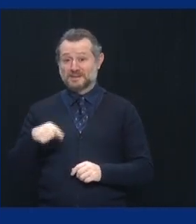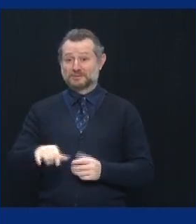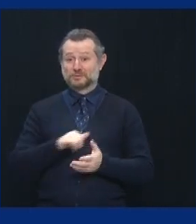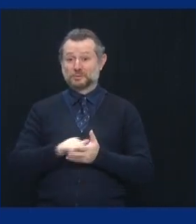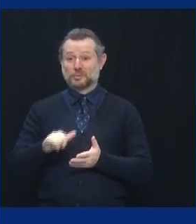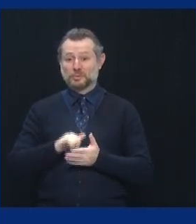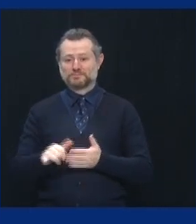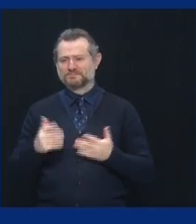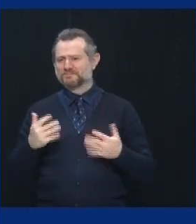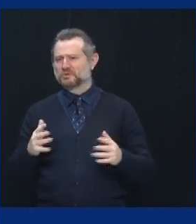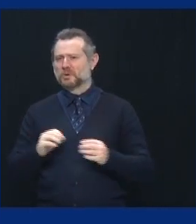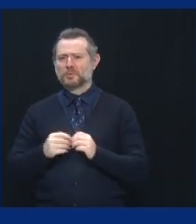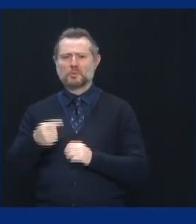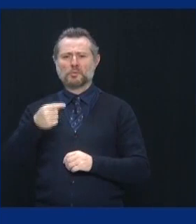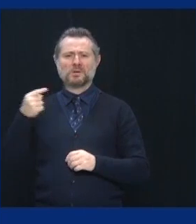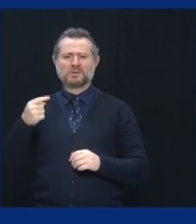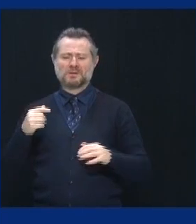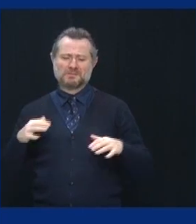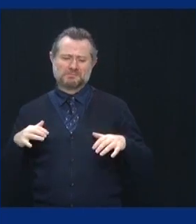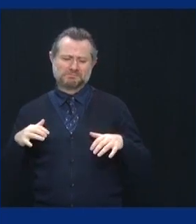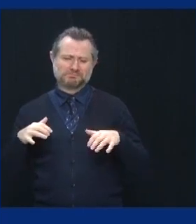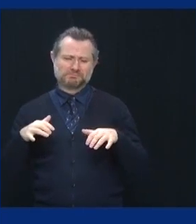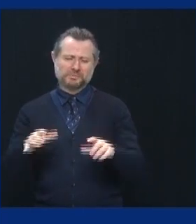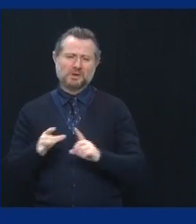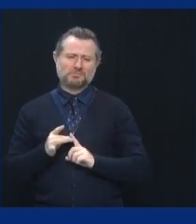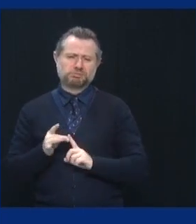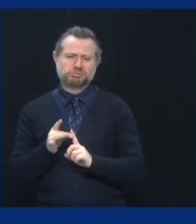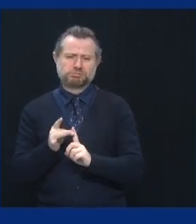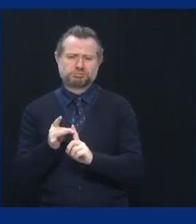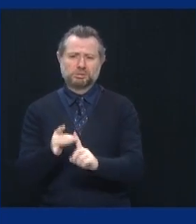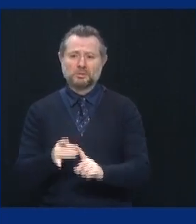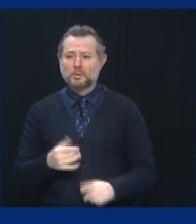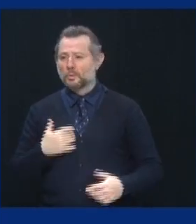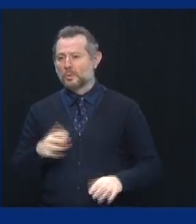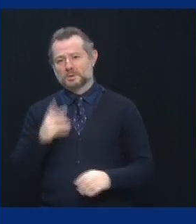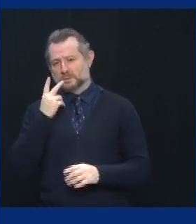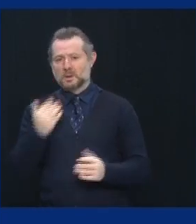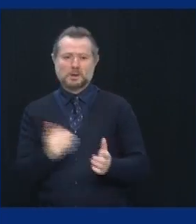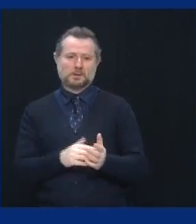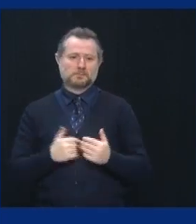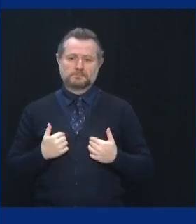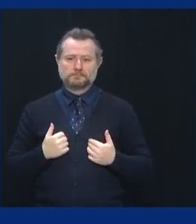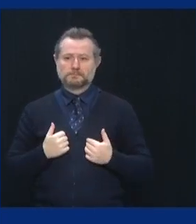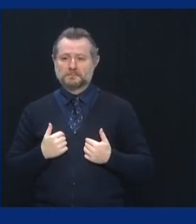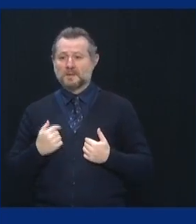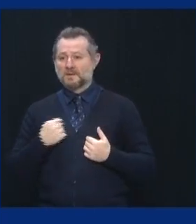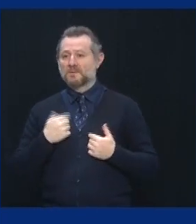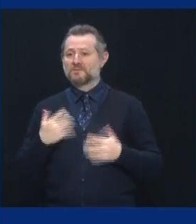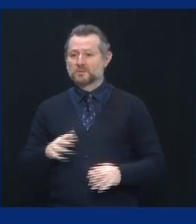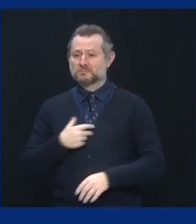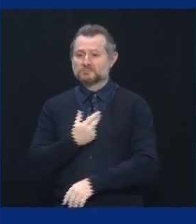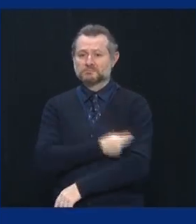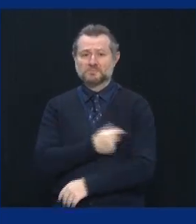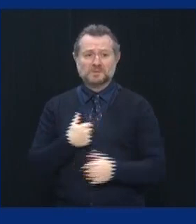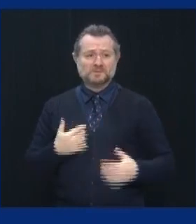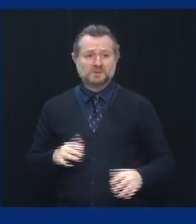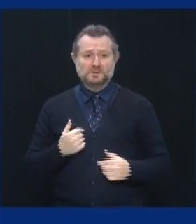WE ALL REMEMBER WHAT IT WAS LIKE WHEN WE WERE THE GLOBAL EPICENTER OF THE PANDEMIC, WHICH